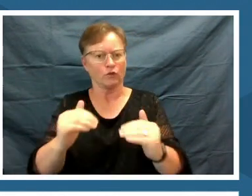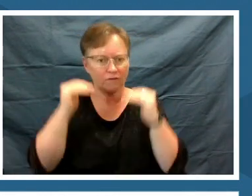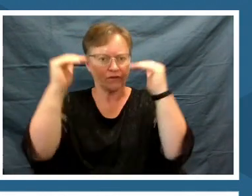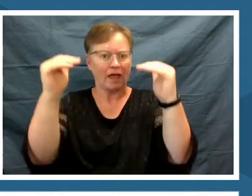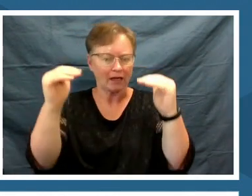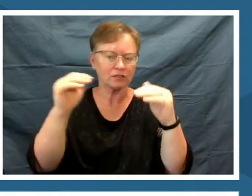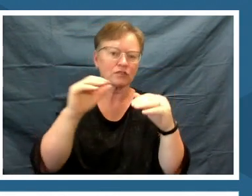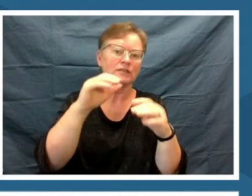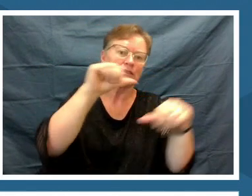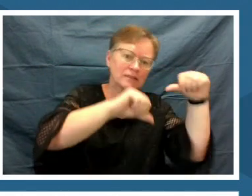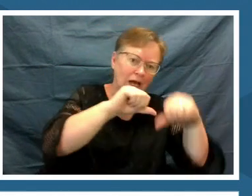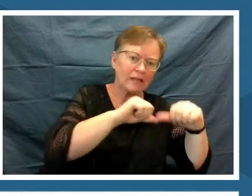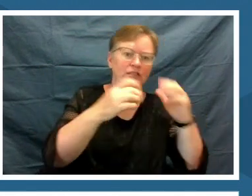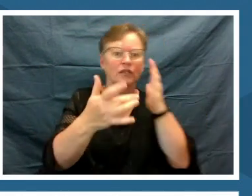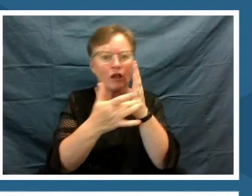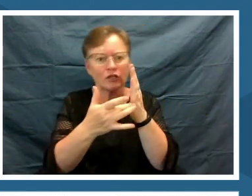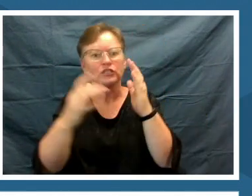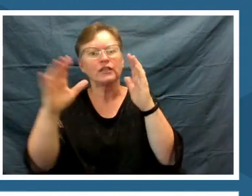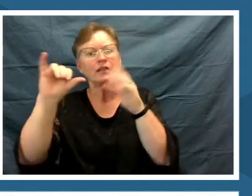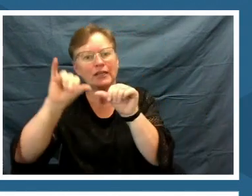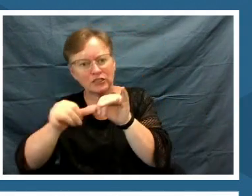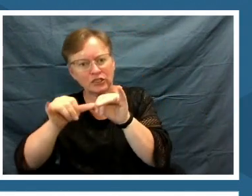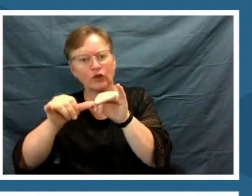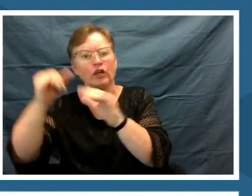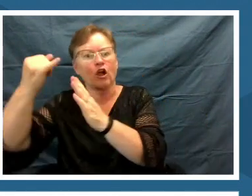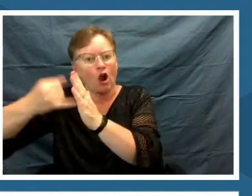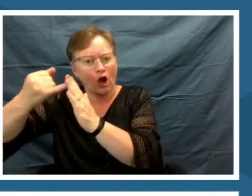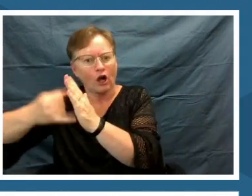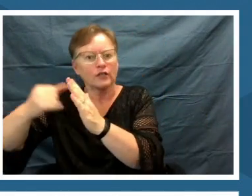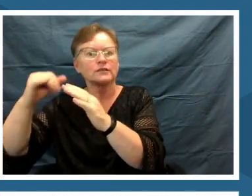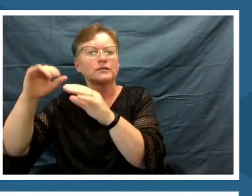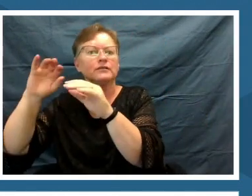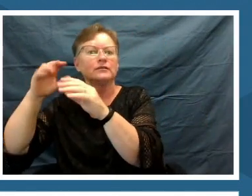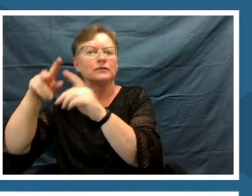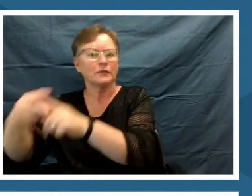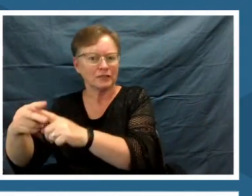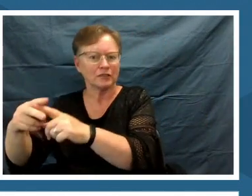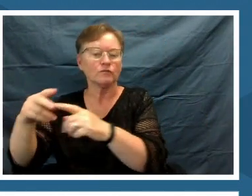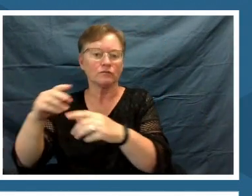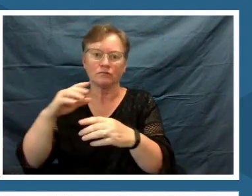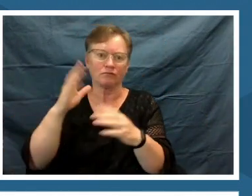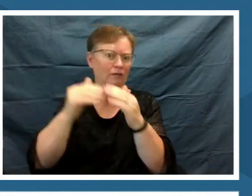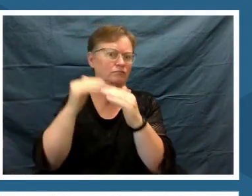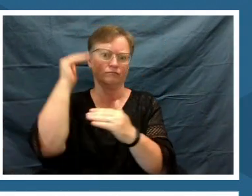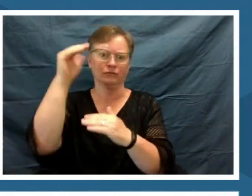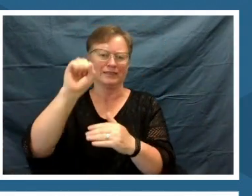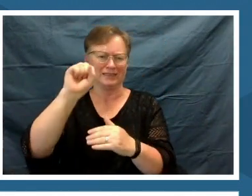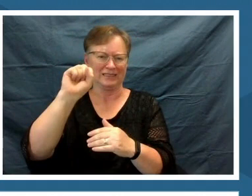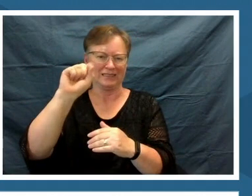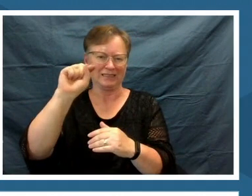and math education so stem steam education and even beyond